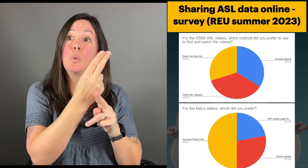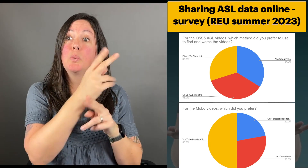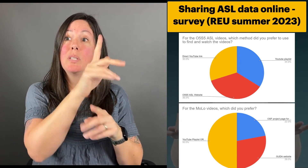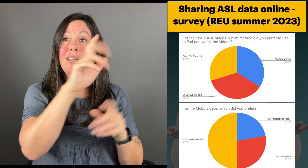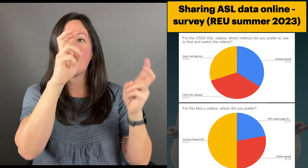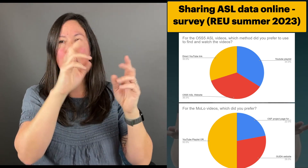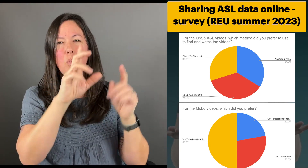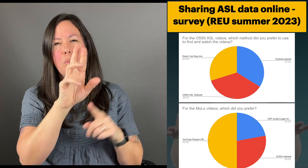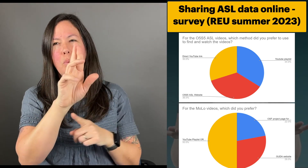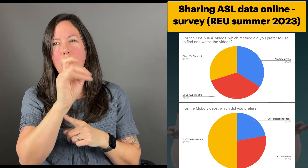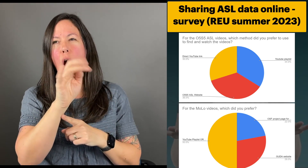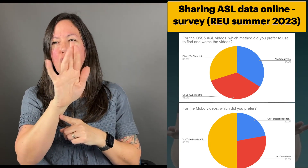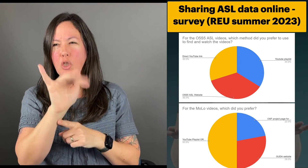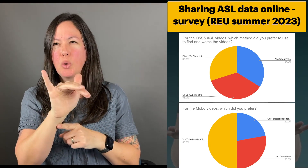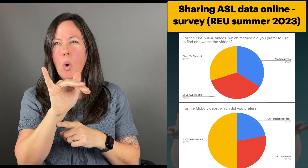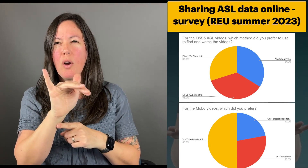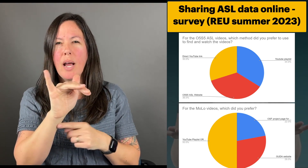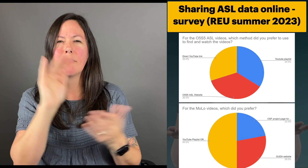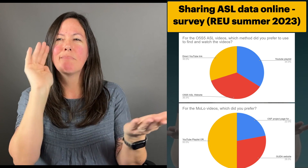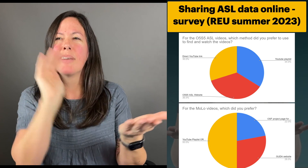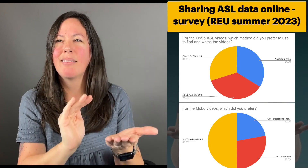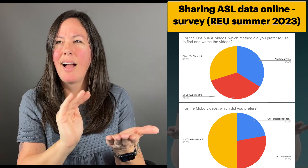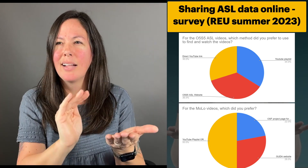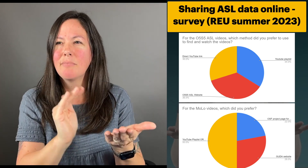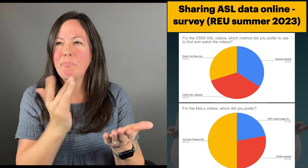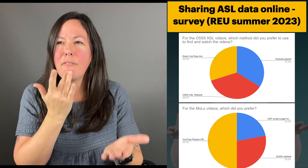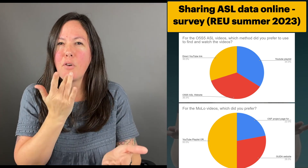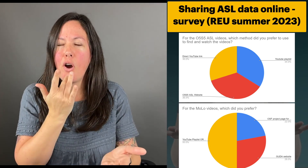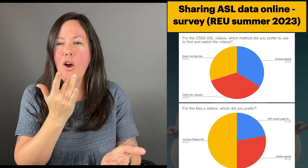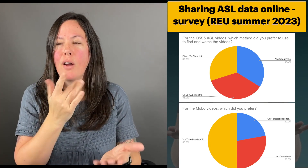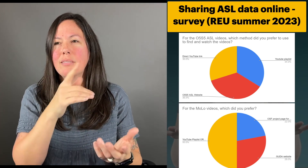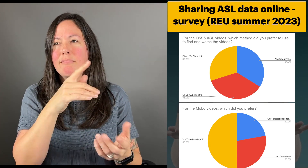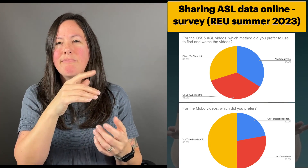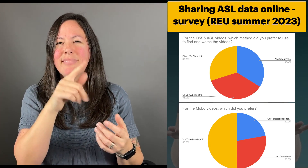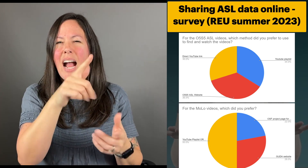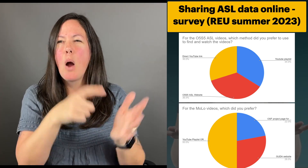platforms that had familiar structures that they were familiar with